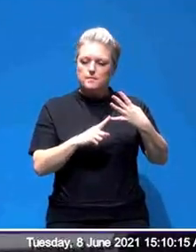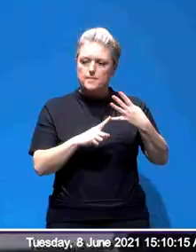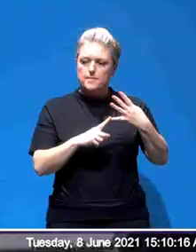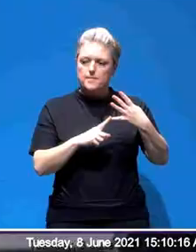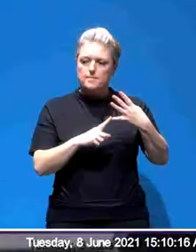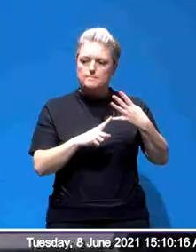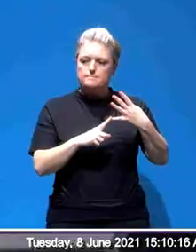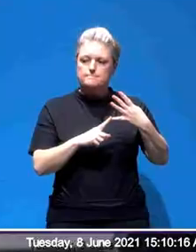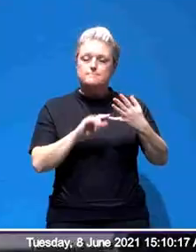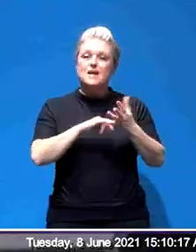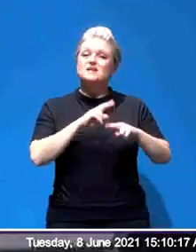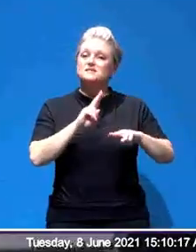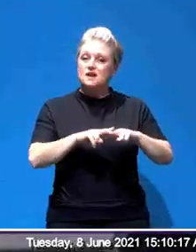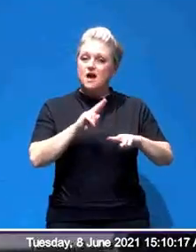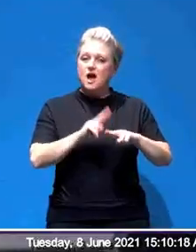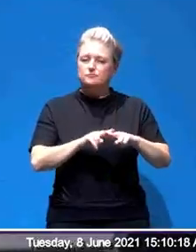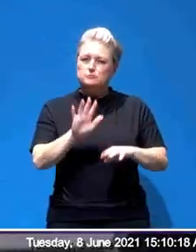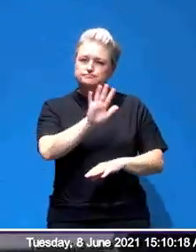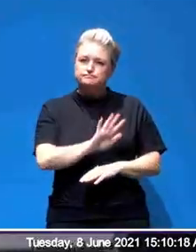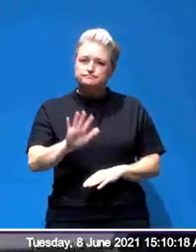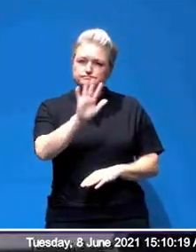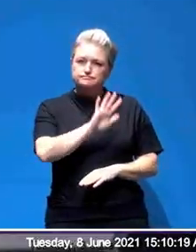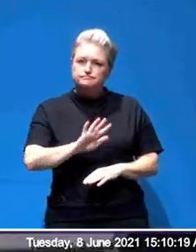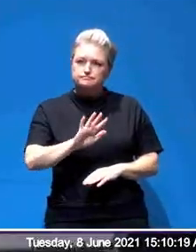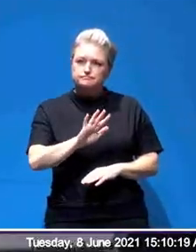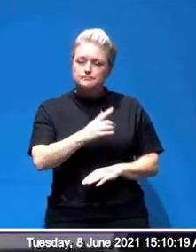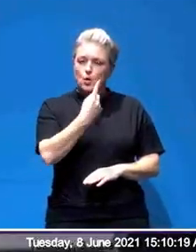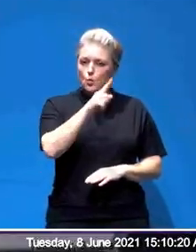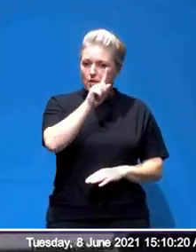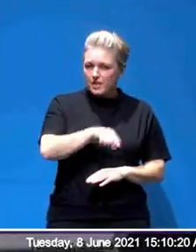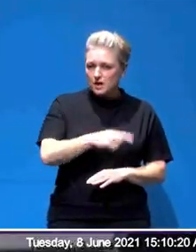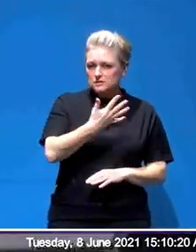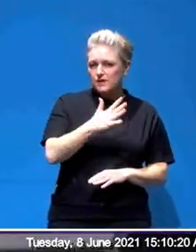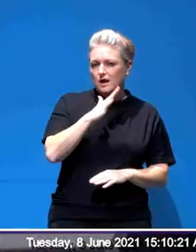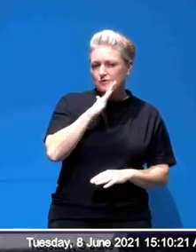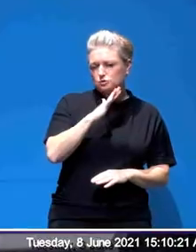So we have in and around 1,500 to 1,600 staff.